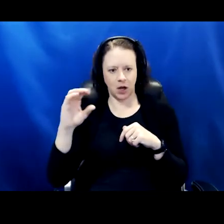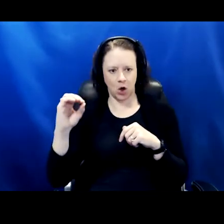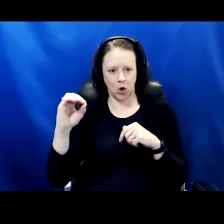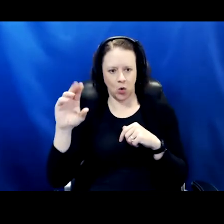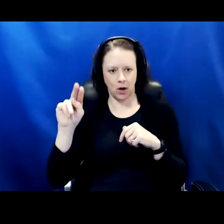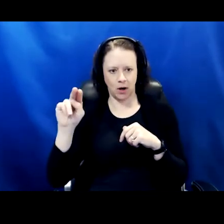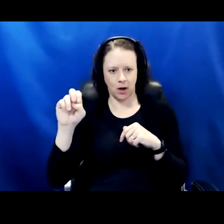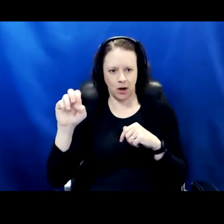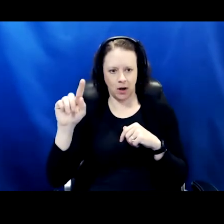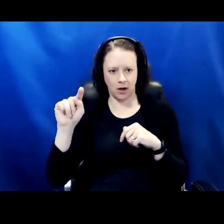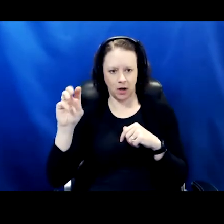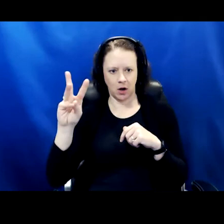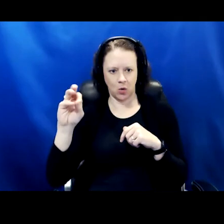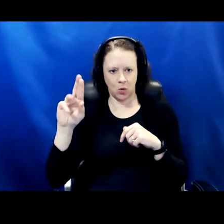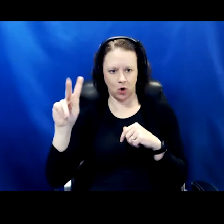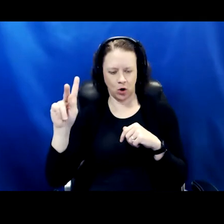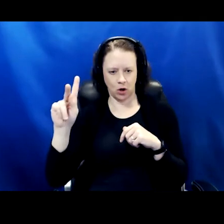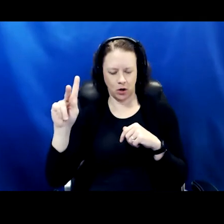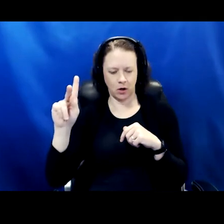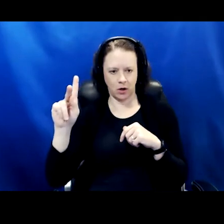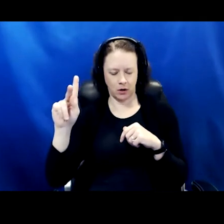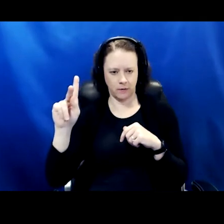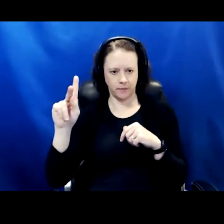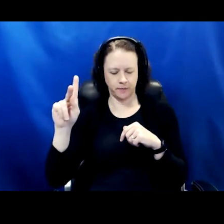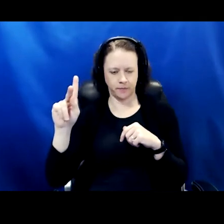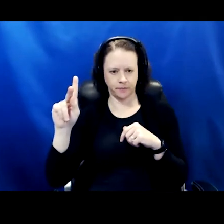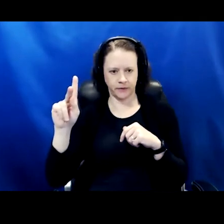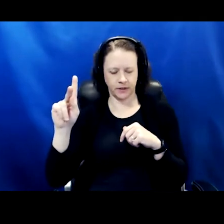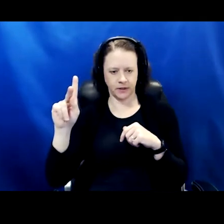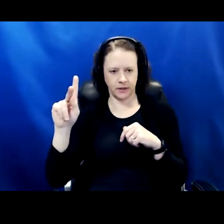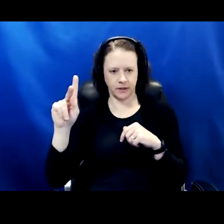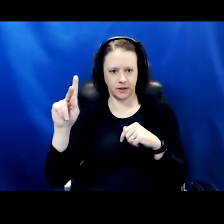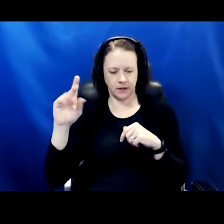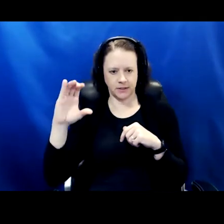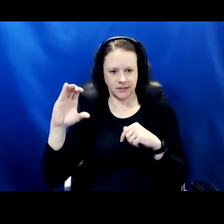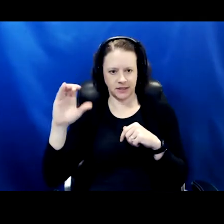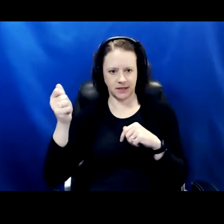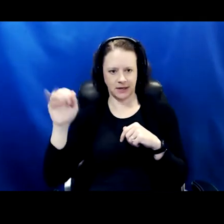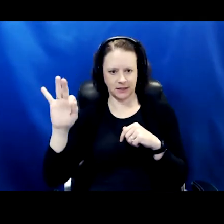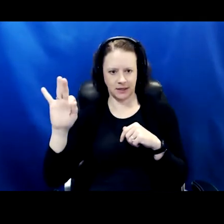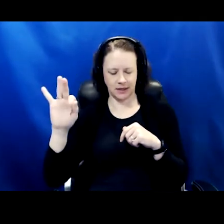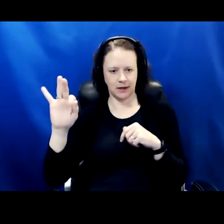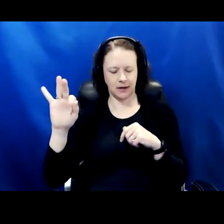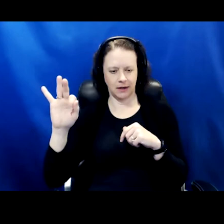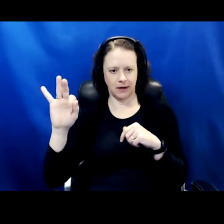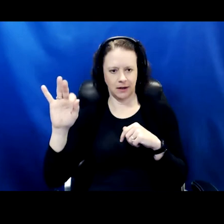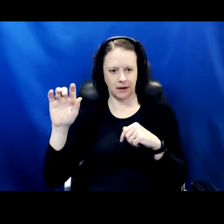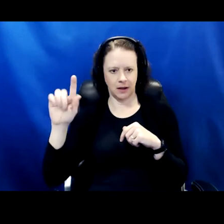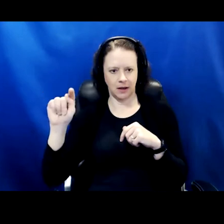That's disability, D O network C 19, COVID-19, toolkit.